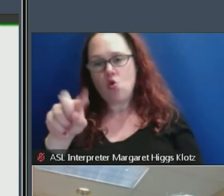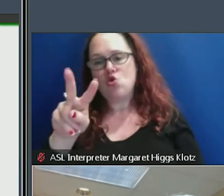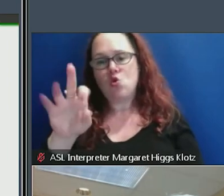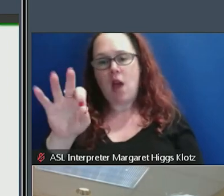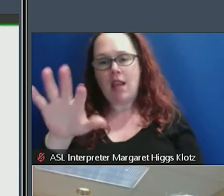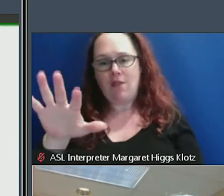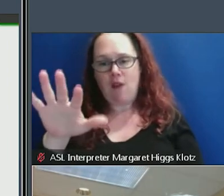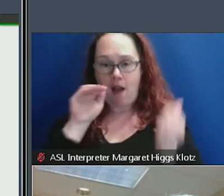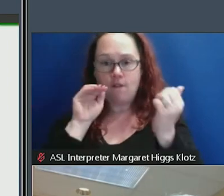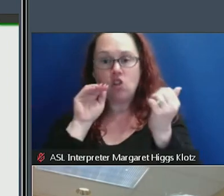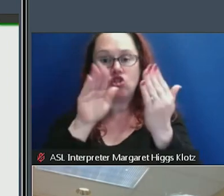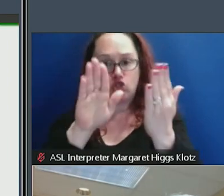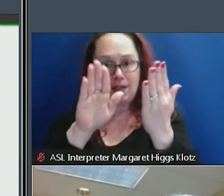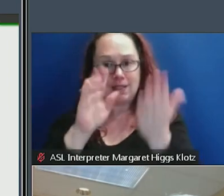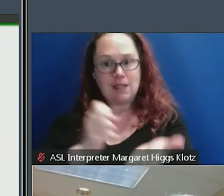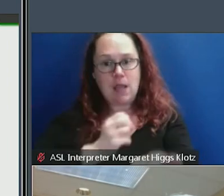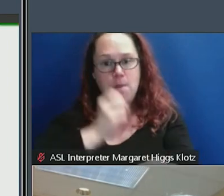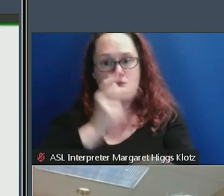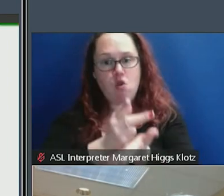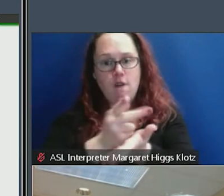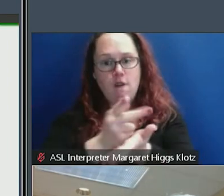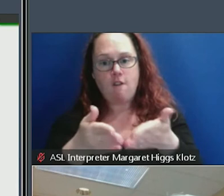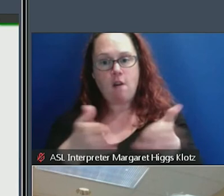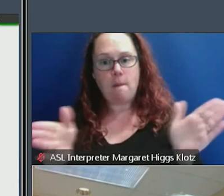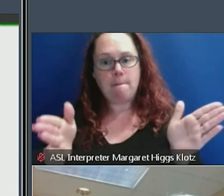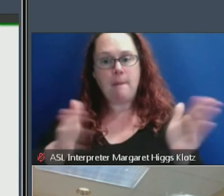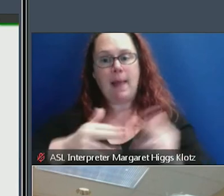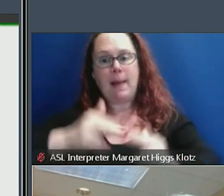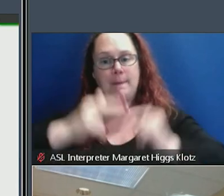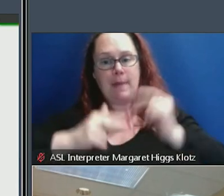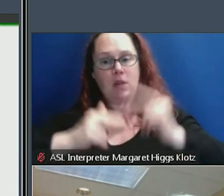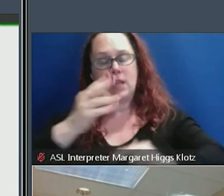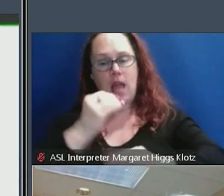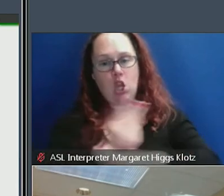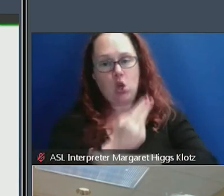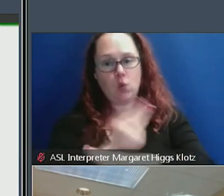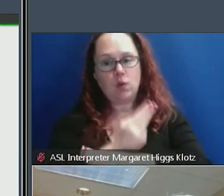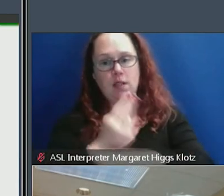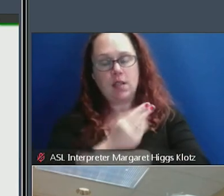the approval of public buildings and uses and billings and uses on County land.